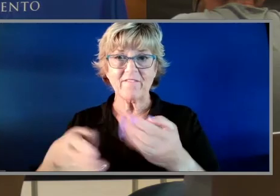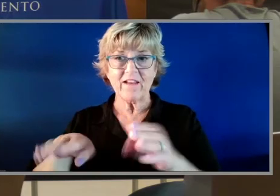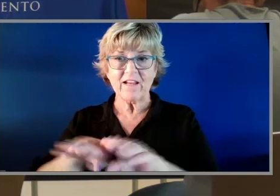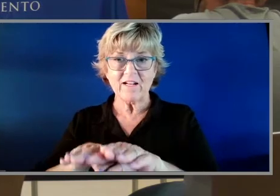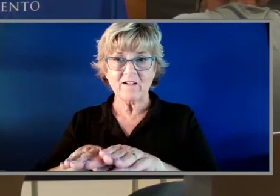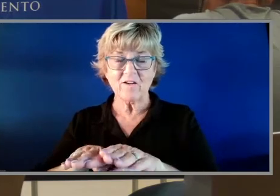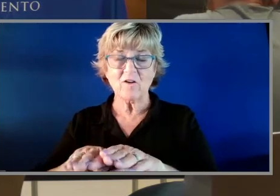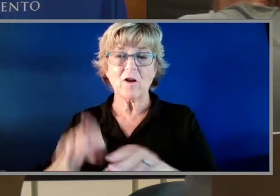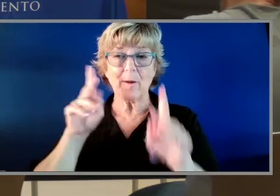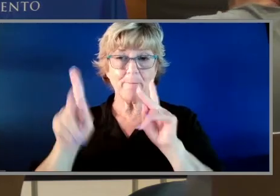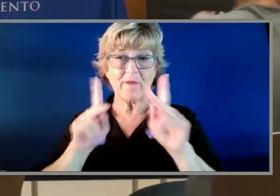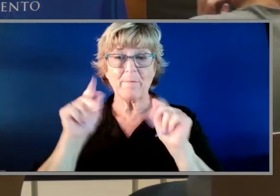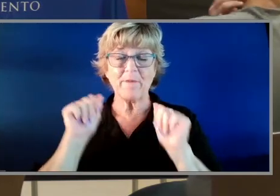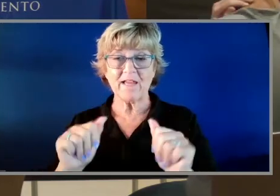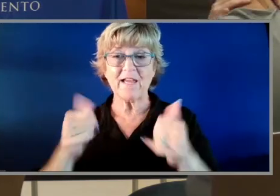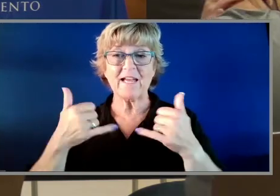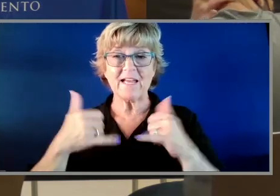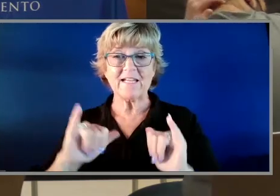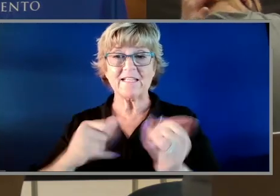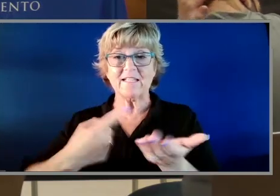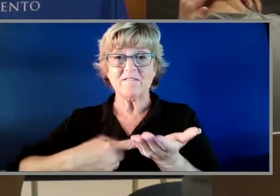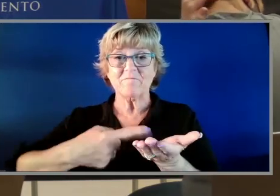Studio: And I just want to add you did say that there's opportunity after we adjourn this session, though, for folks